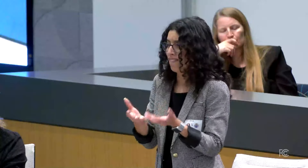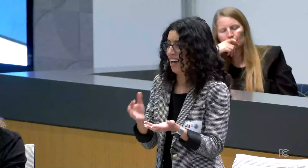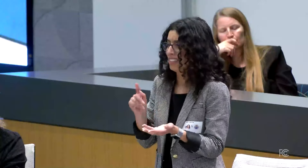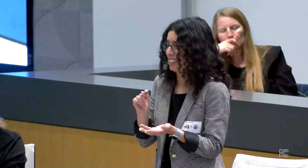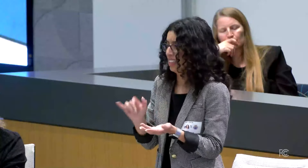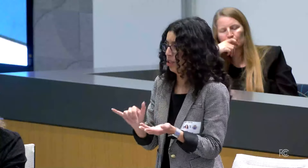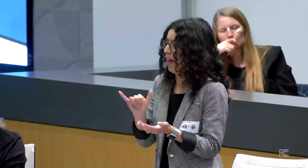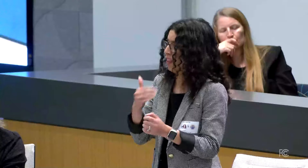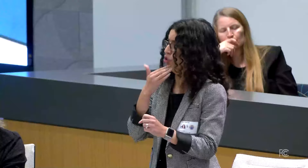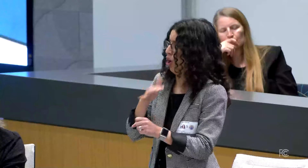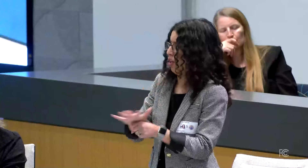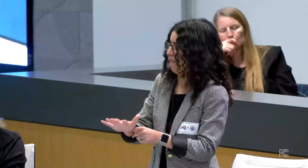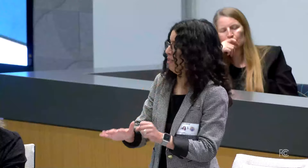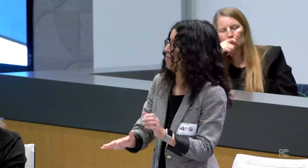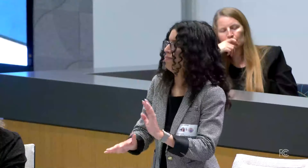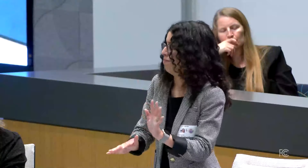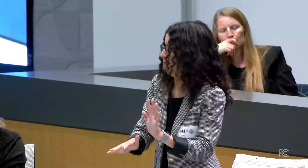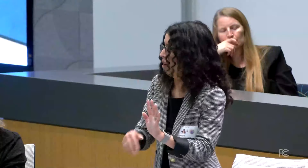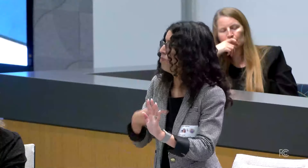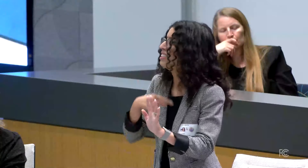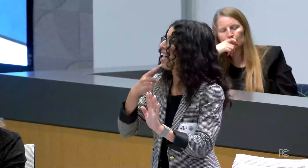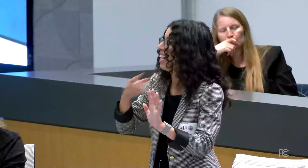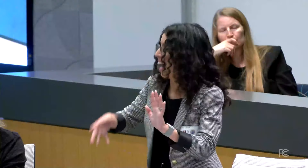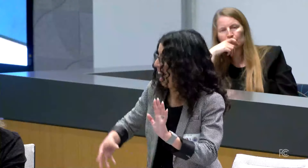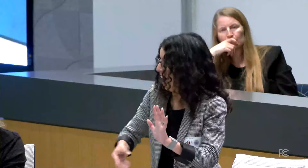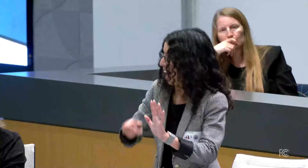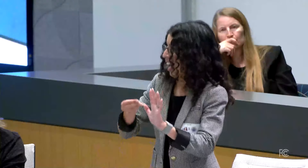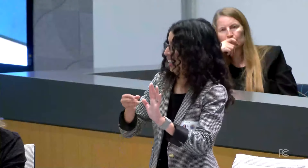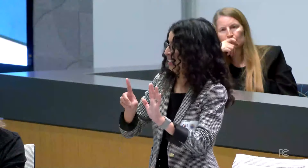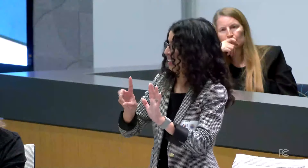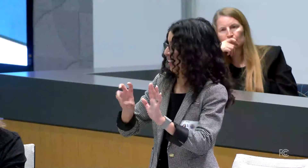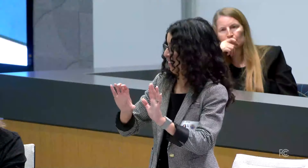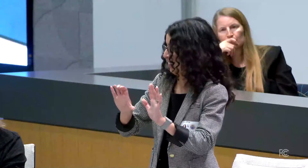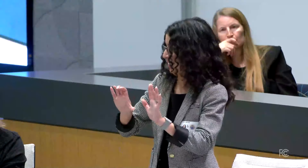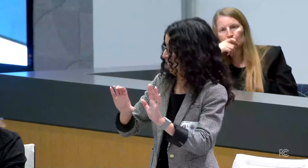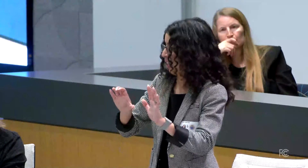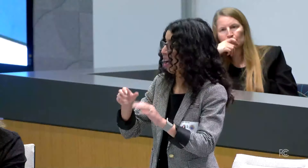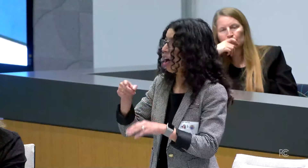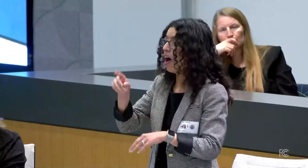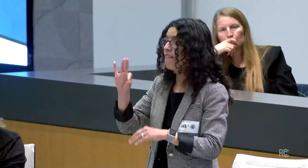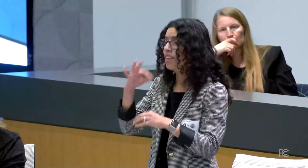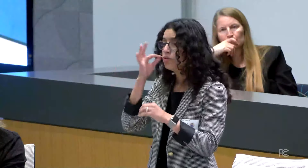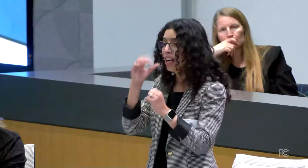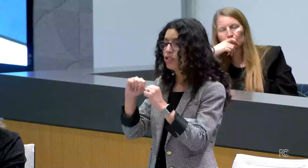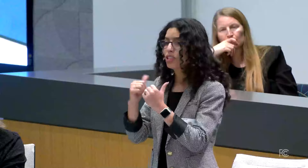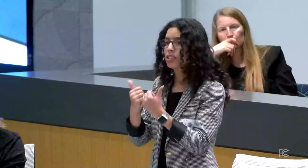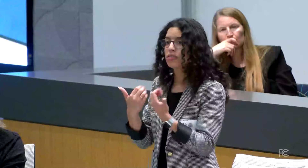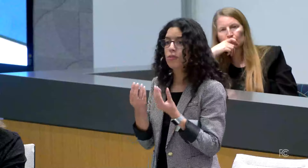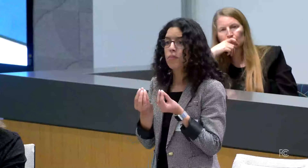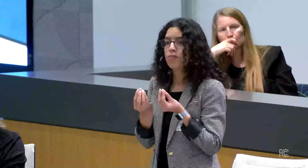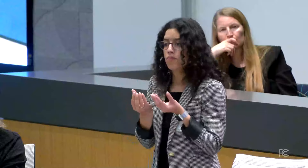OPTION AVAILABLE TO THEM. BUT AT THE SAME TIME, DVC SHOULD ALSO BE PROVIDED AS AN OPTION FOR THOSE WHO